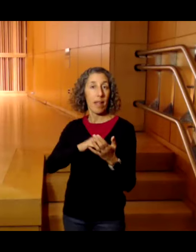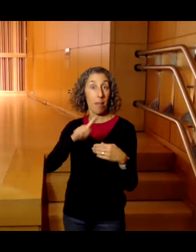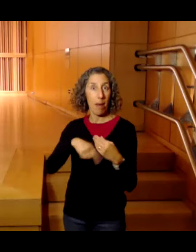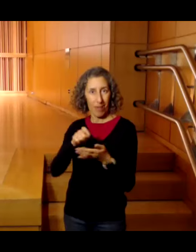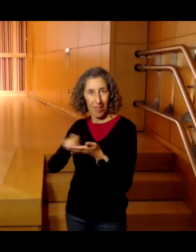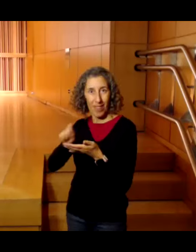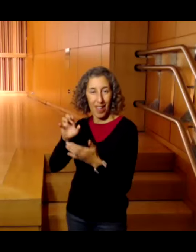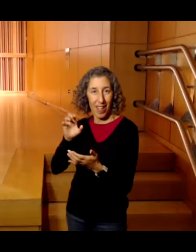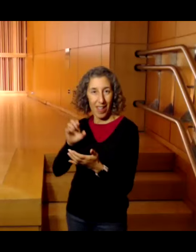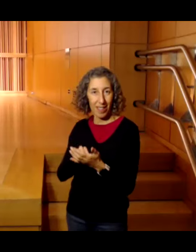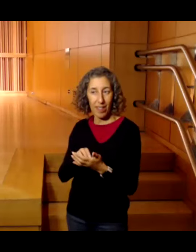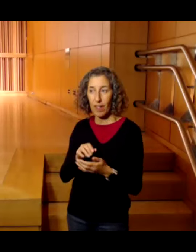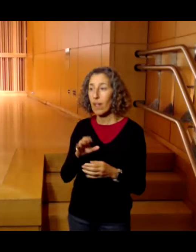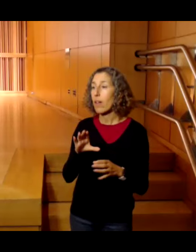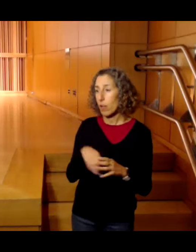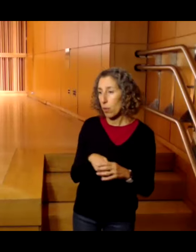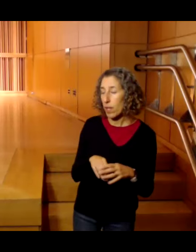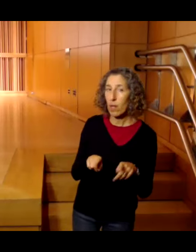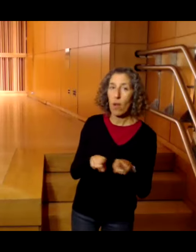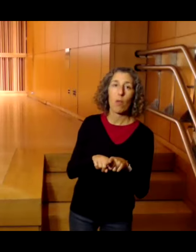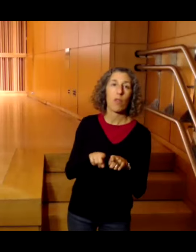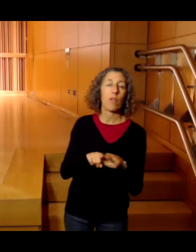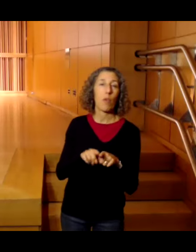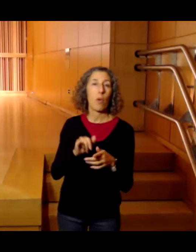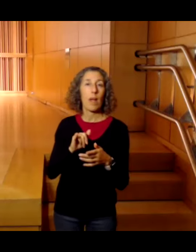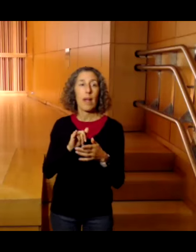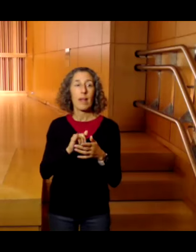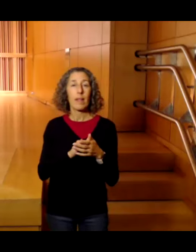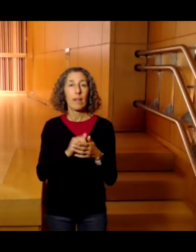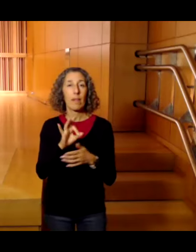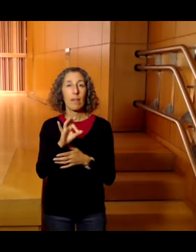Including, also, the forward in Black Gay Man, and also the forward.